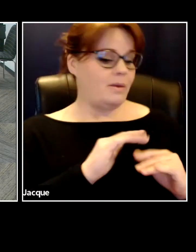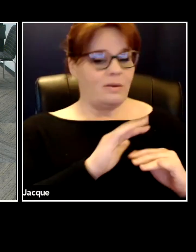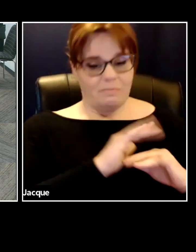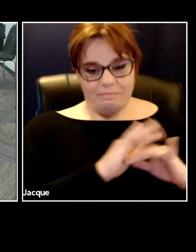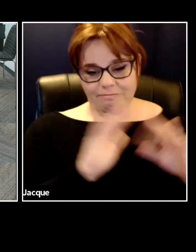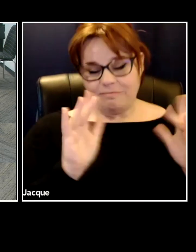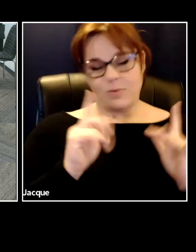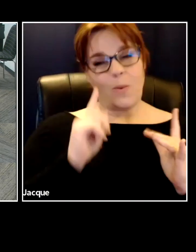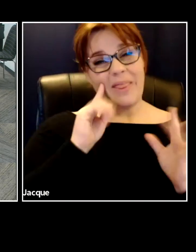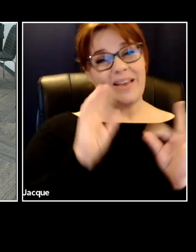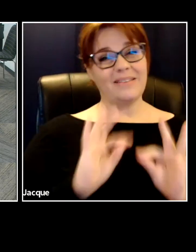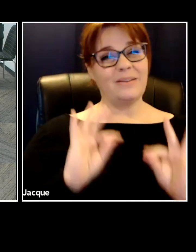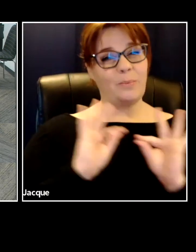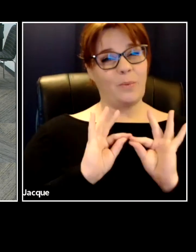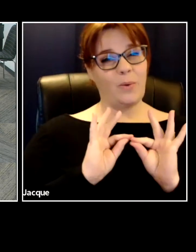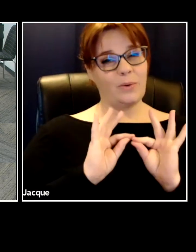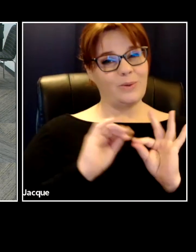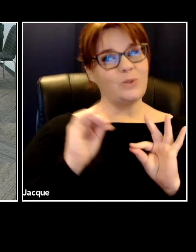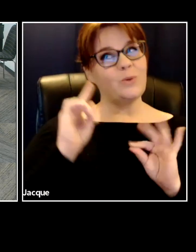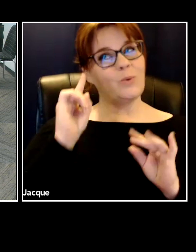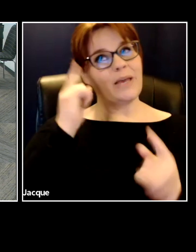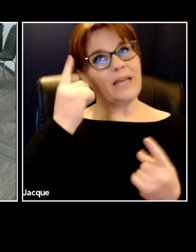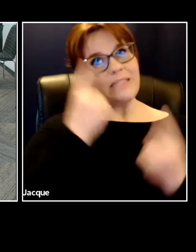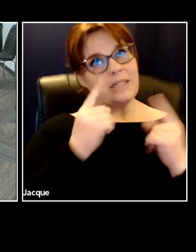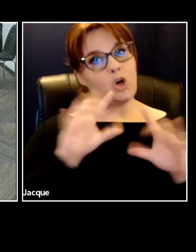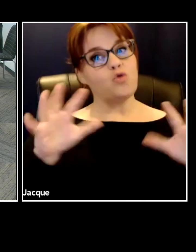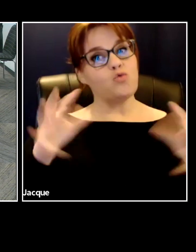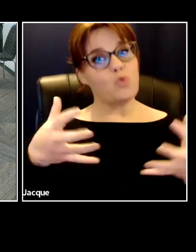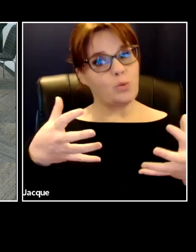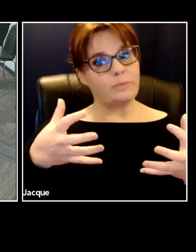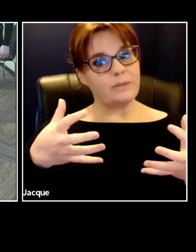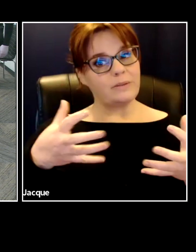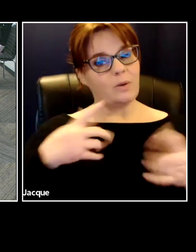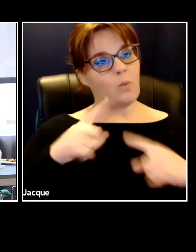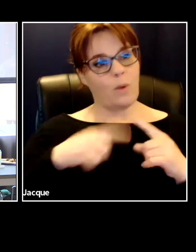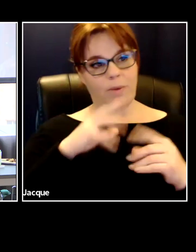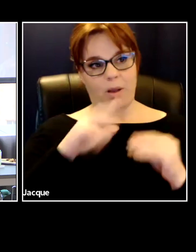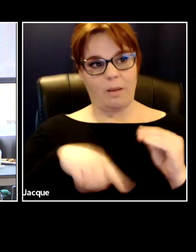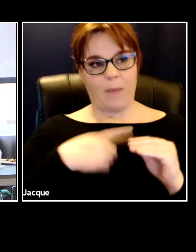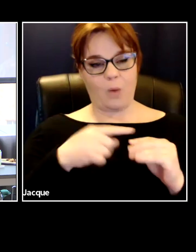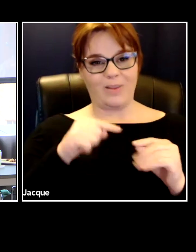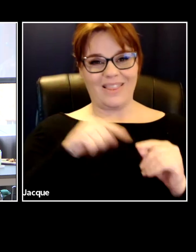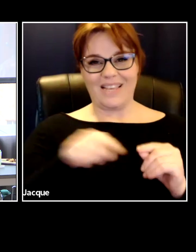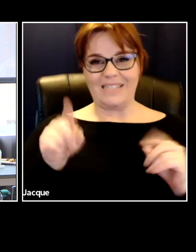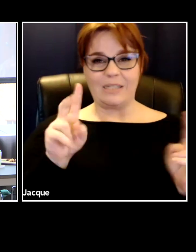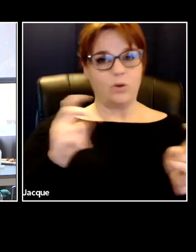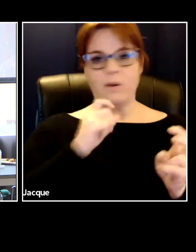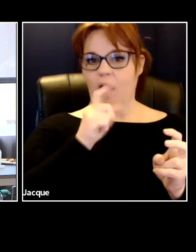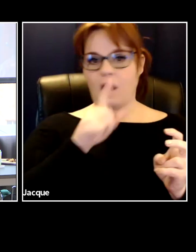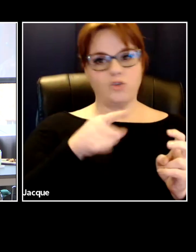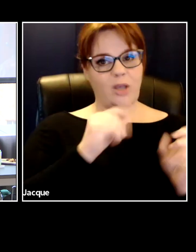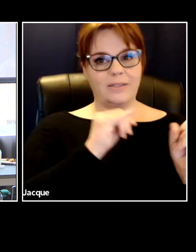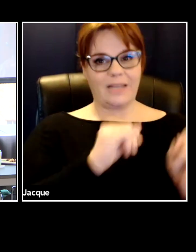important to think of groupings too when we talk about these issues. Yeah. remember and I'm going